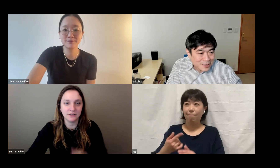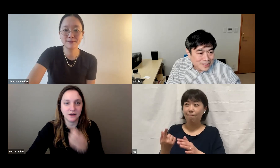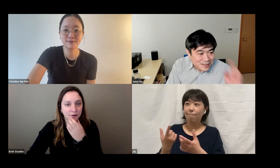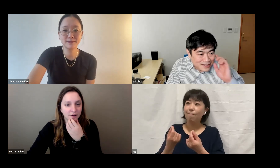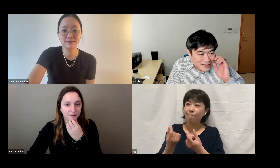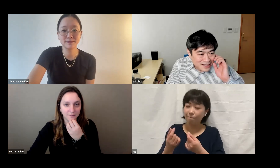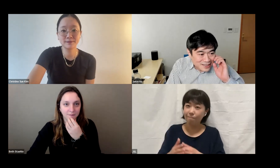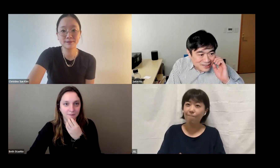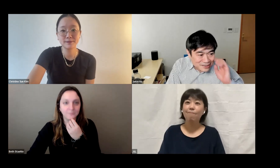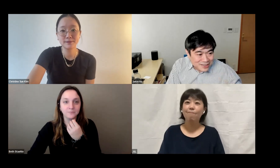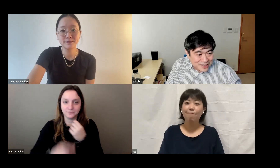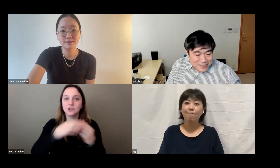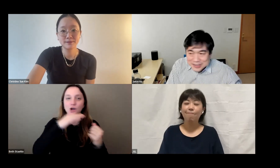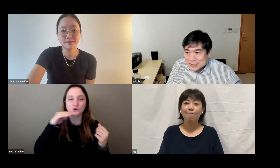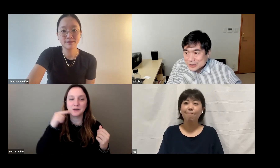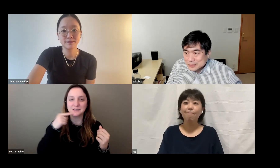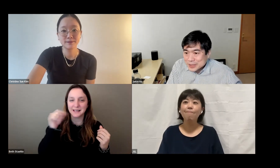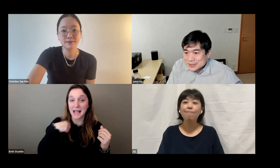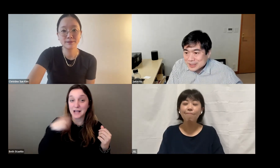I saw that, that's amazing